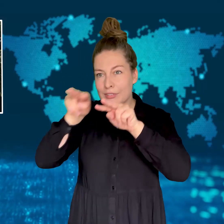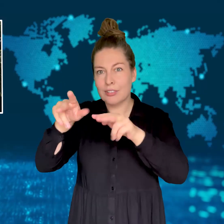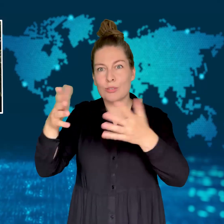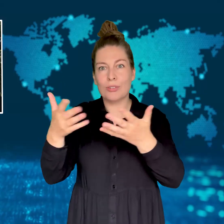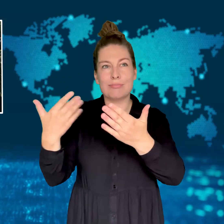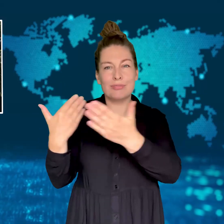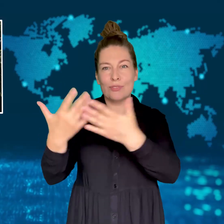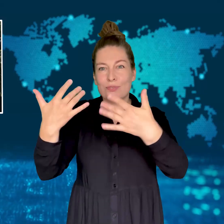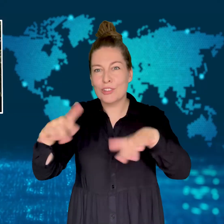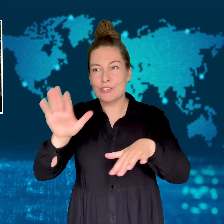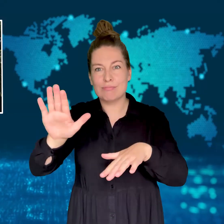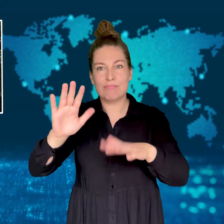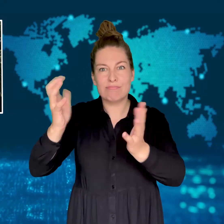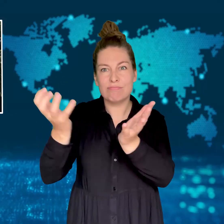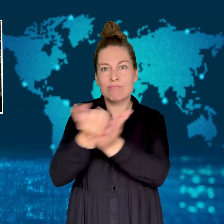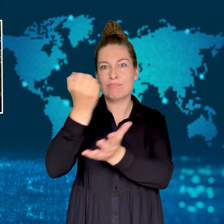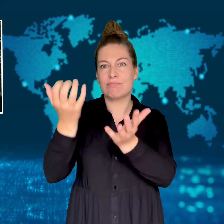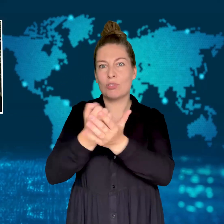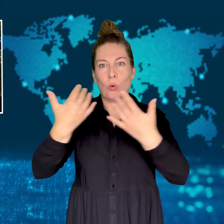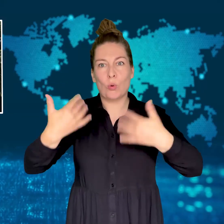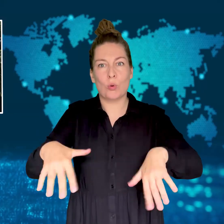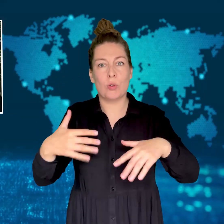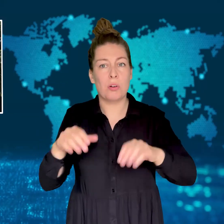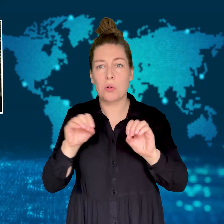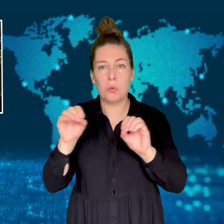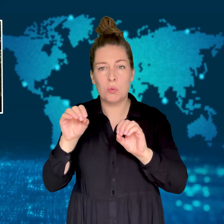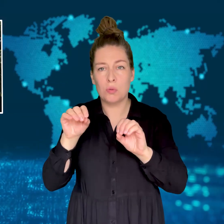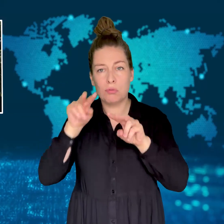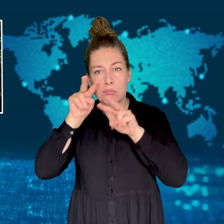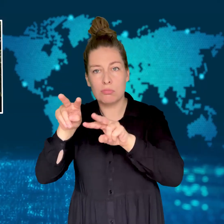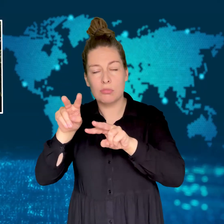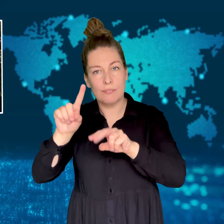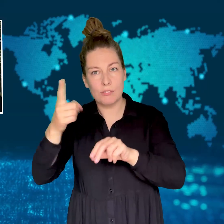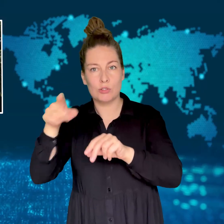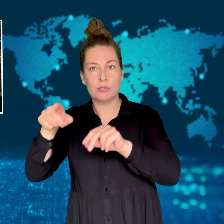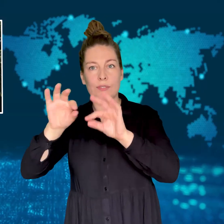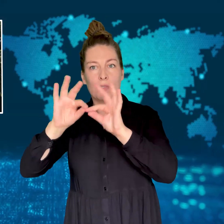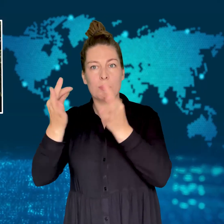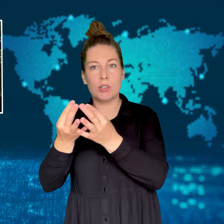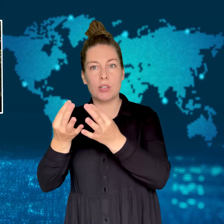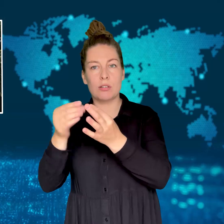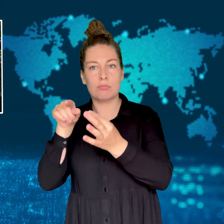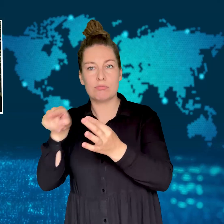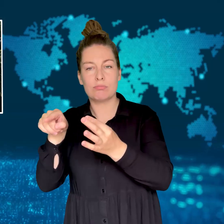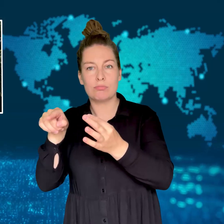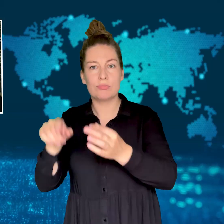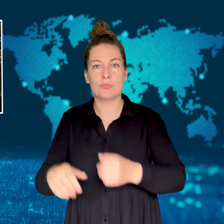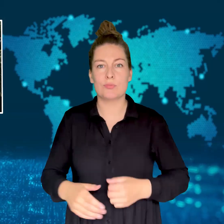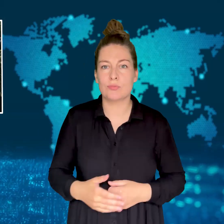They noted that the practice hurts applicants of color.